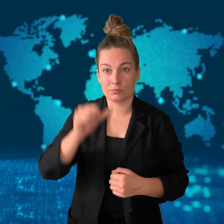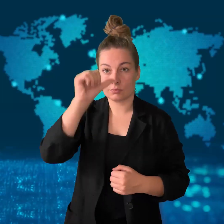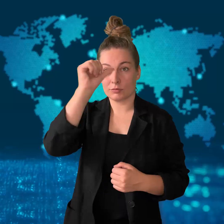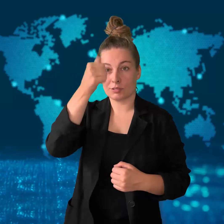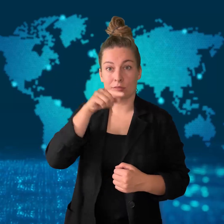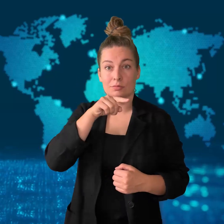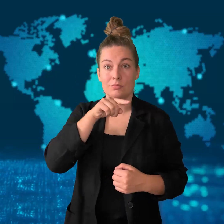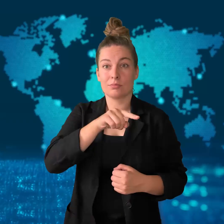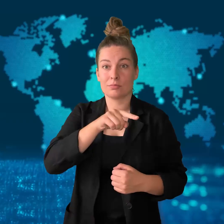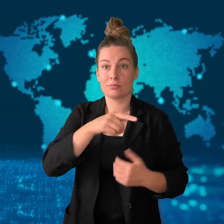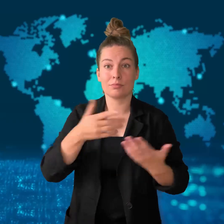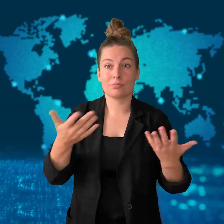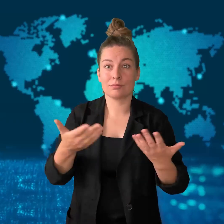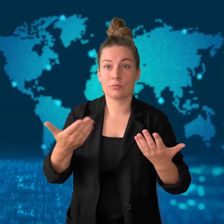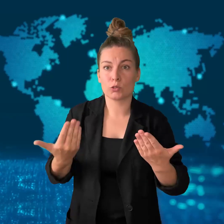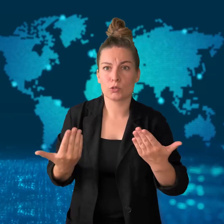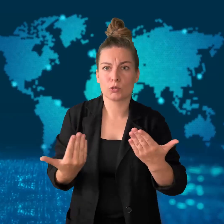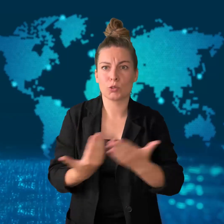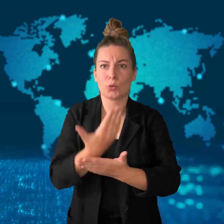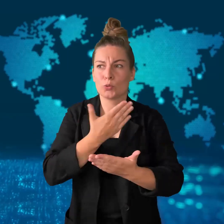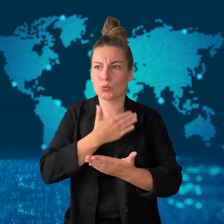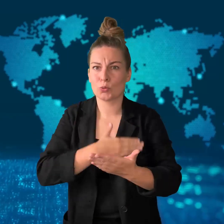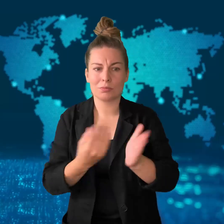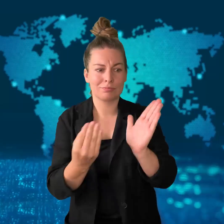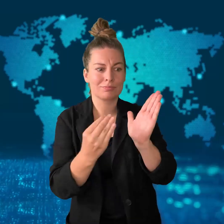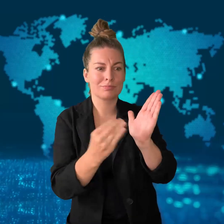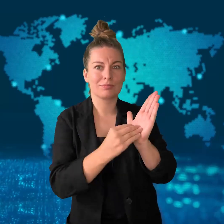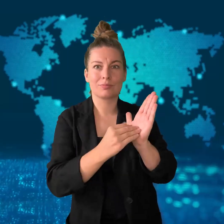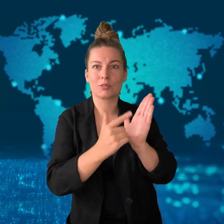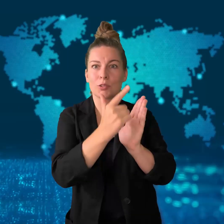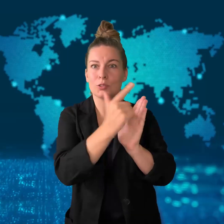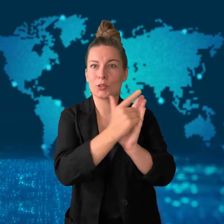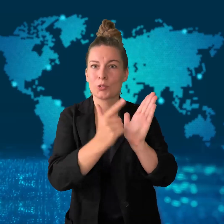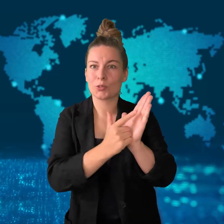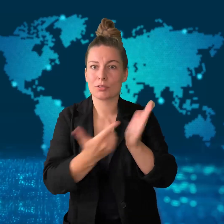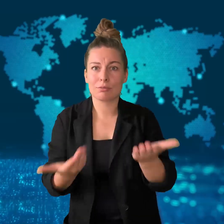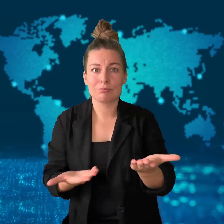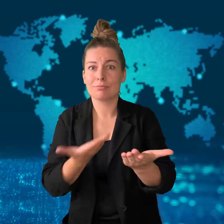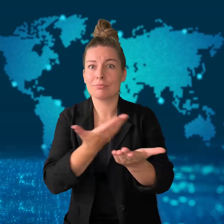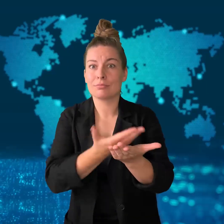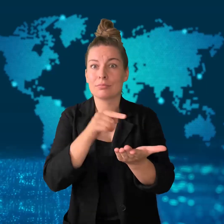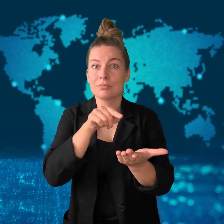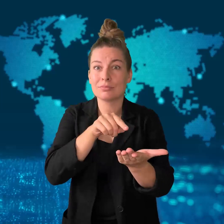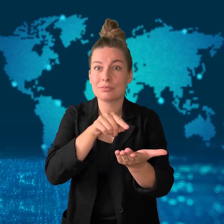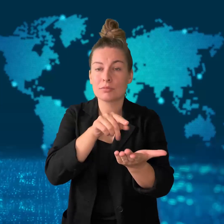[MONIKA]: India has passed a bill guaranteeing it would reserve